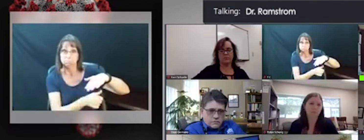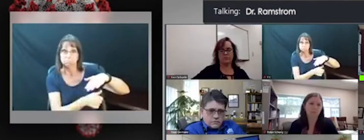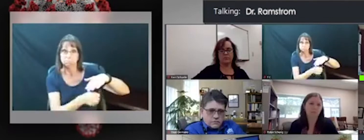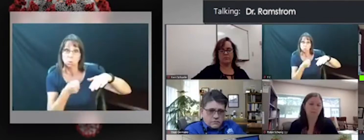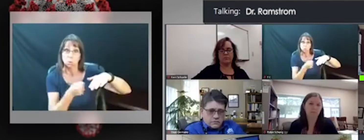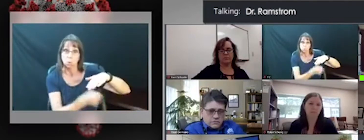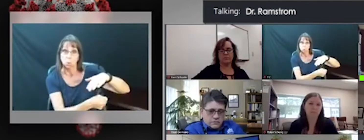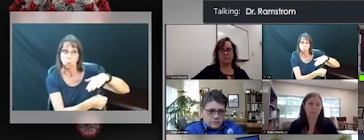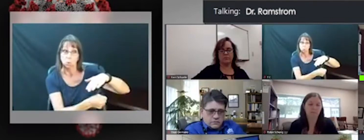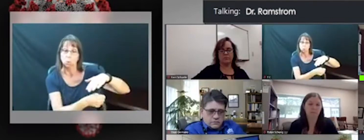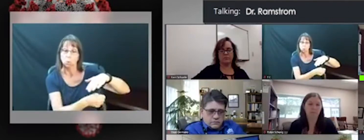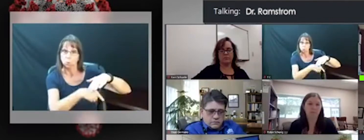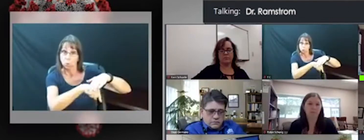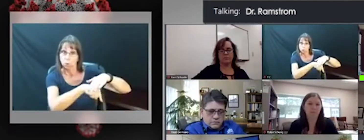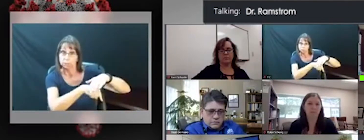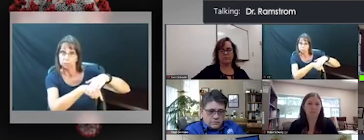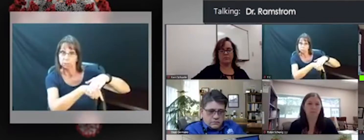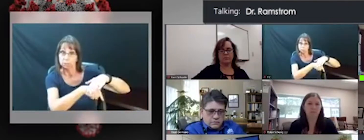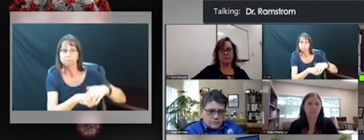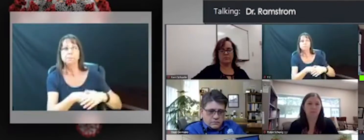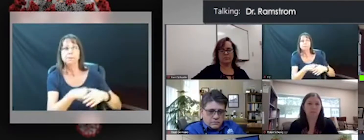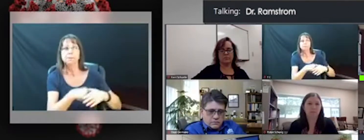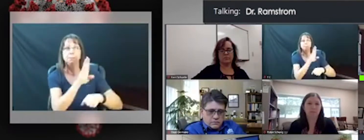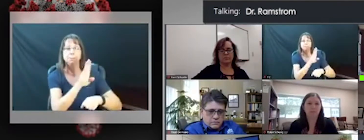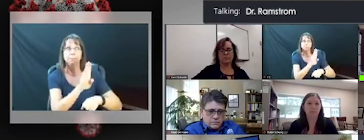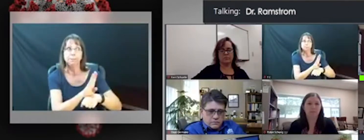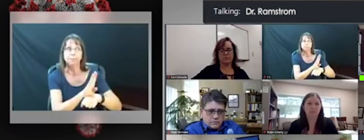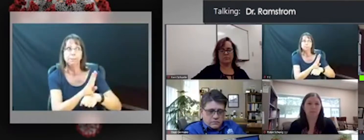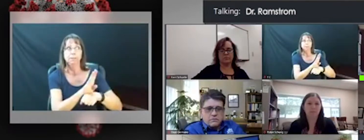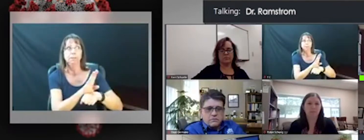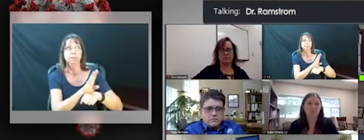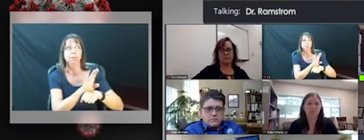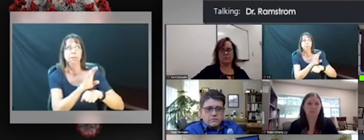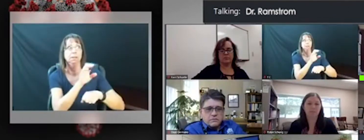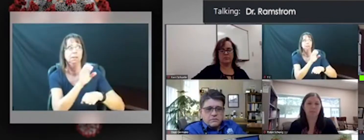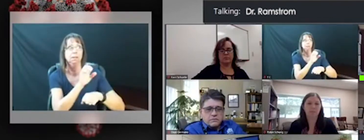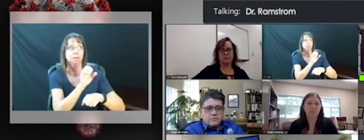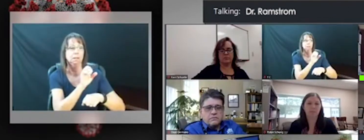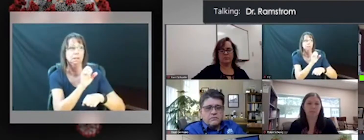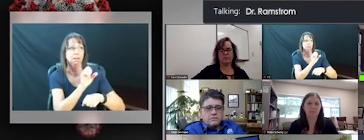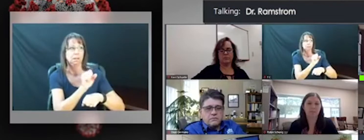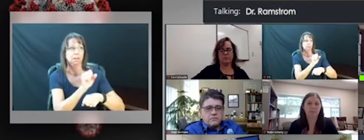Cases at BSSM are treated like cases anywhere. So, yeah, they would be isolated.